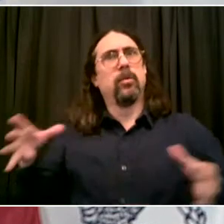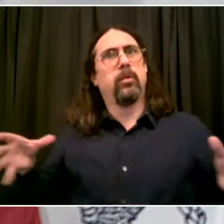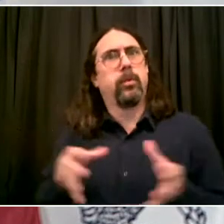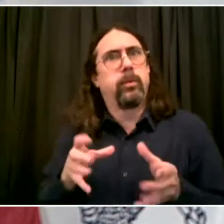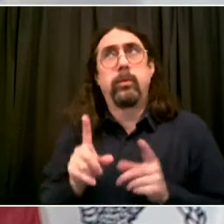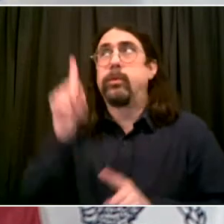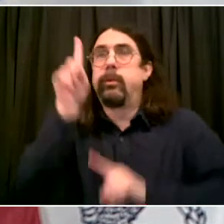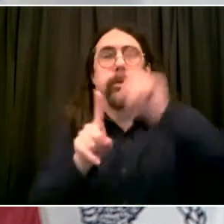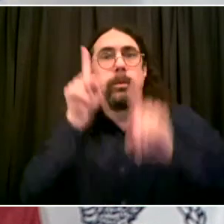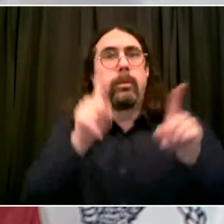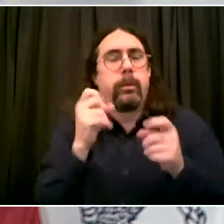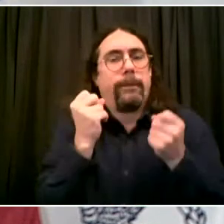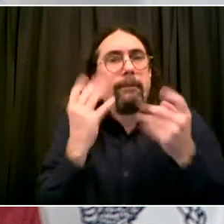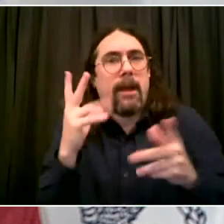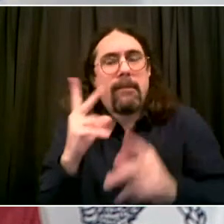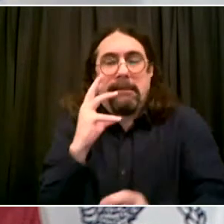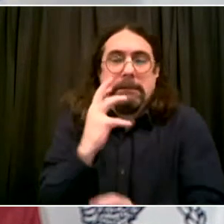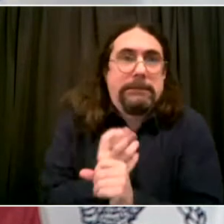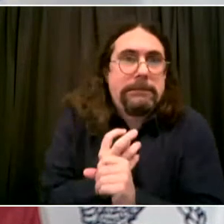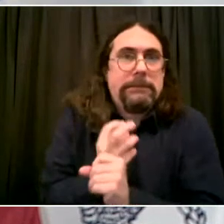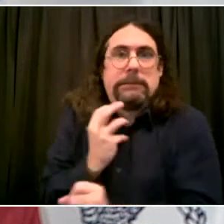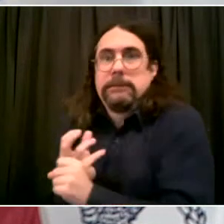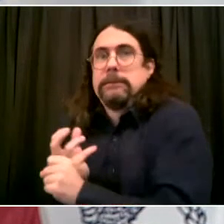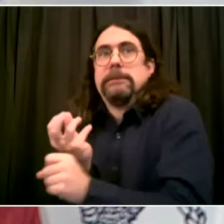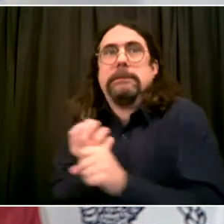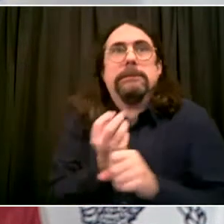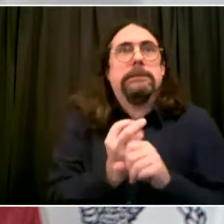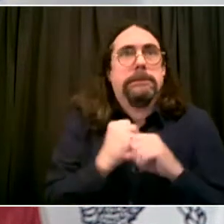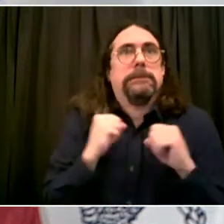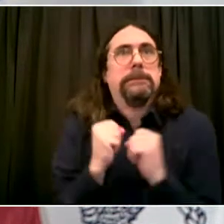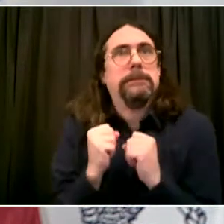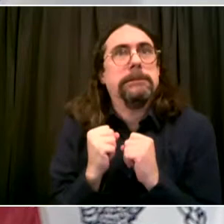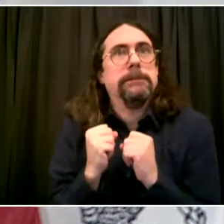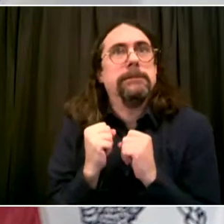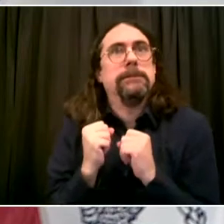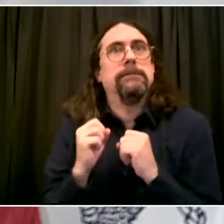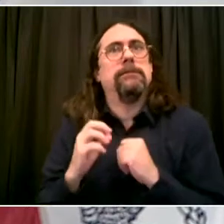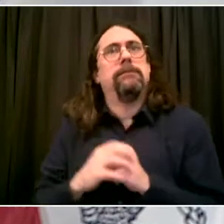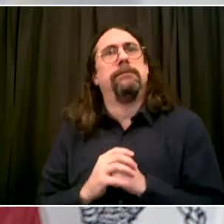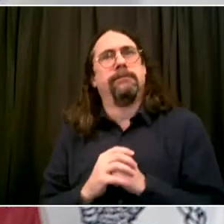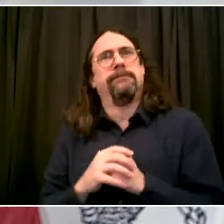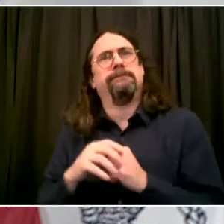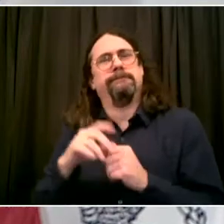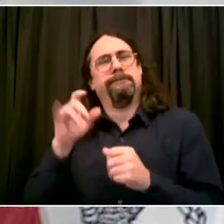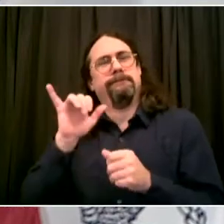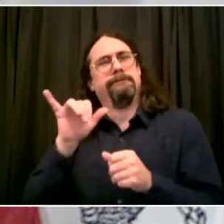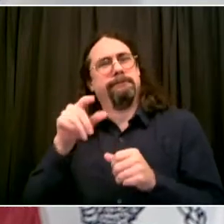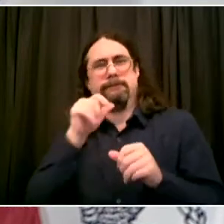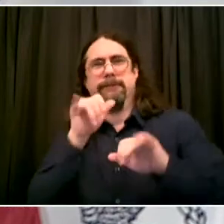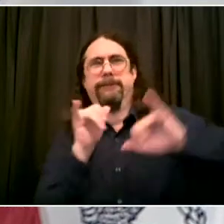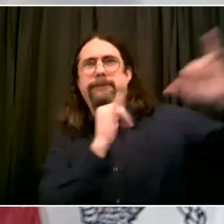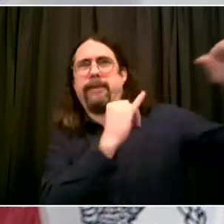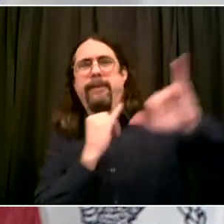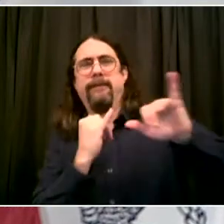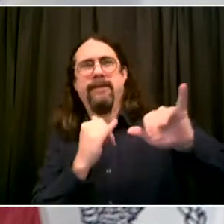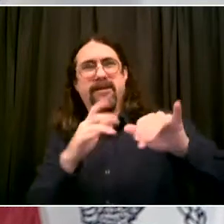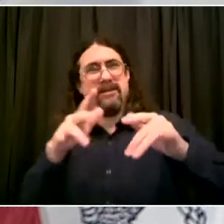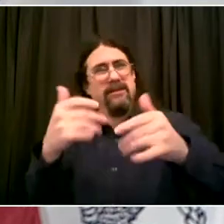ISN'T NECESSARILY VERY FEFECTIVE AGAINST SOME OF THESE VARIANTS. PARTICULARLY, THE ONE THTHT AHAHA